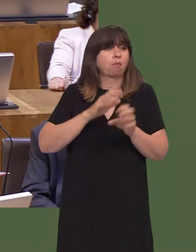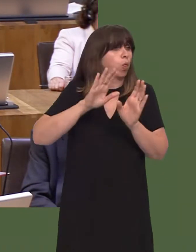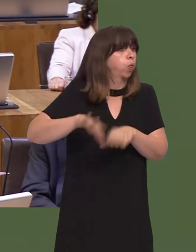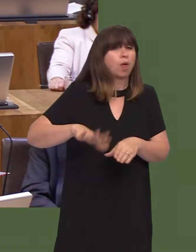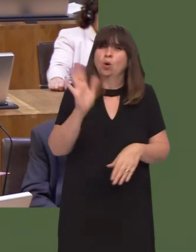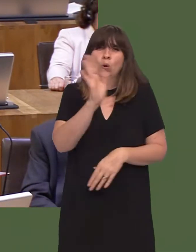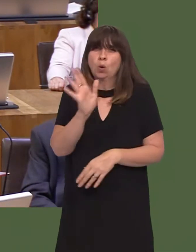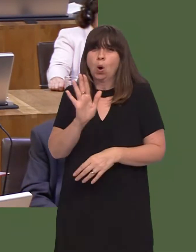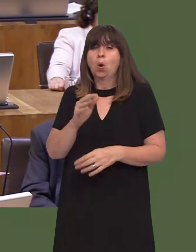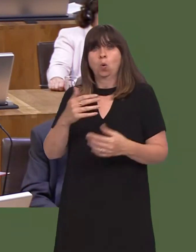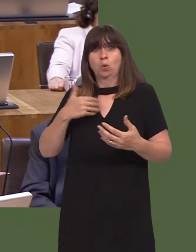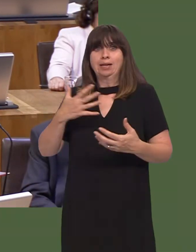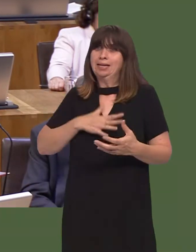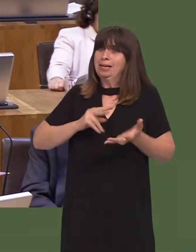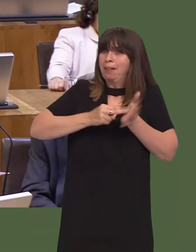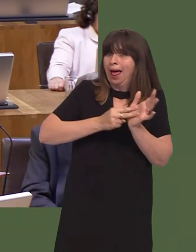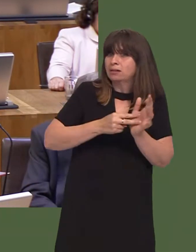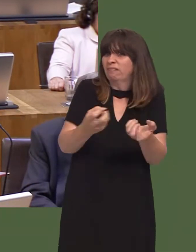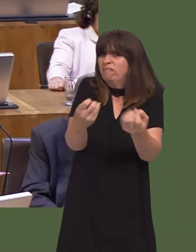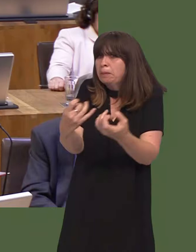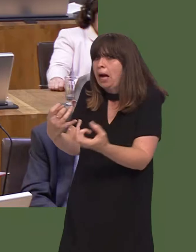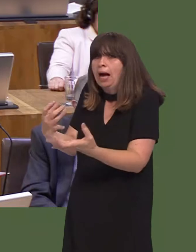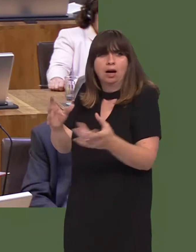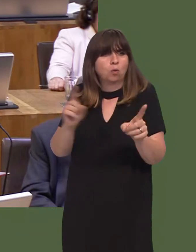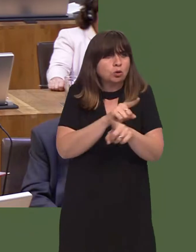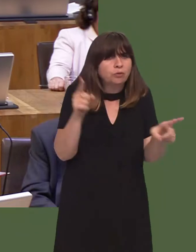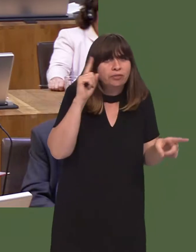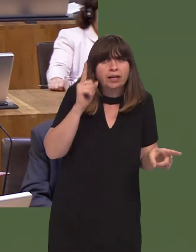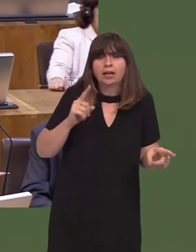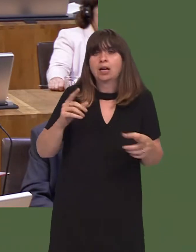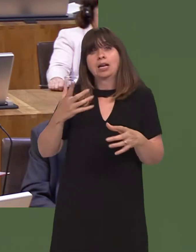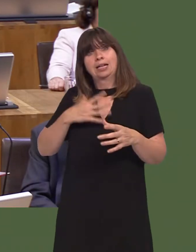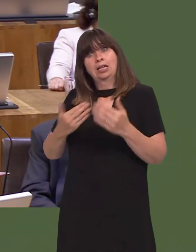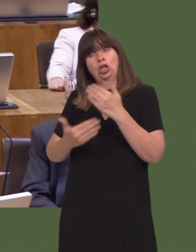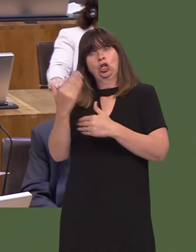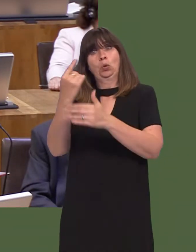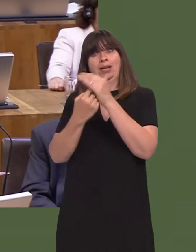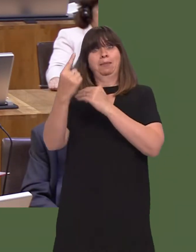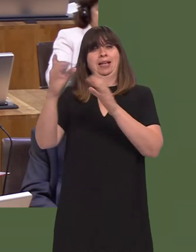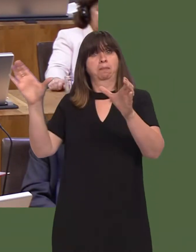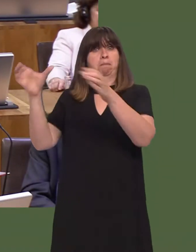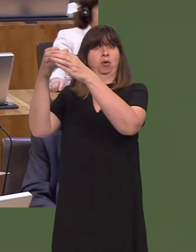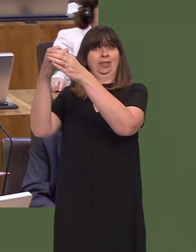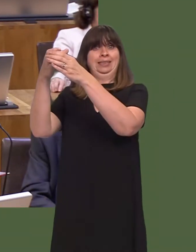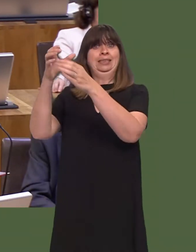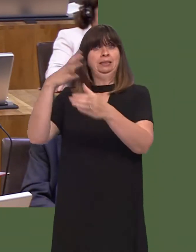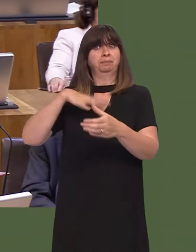sydd gyda ni ar gyfer corff annibynnol newydd, ac wrth gwrs rydym niín hapus iawn i glywed